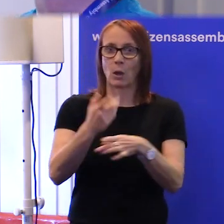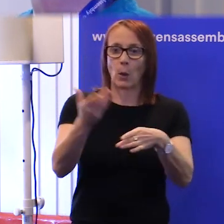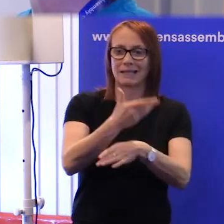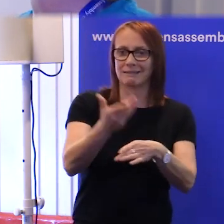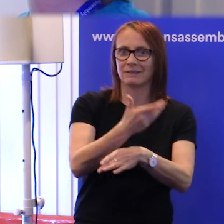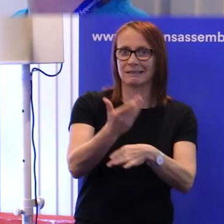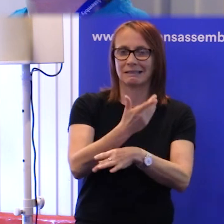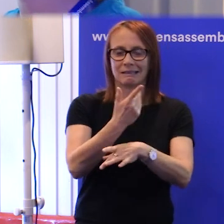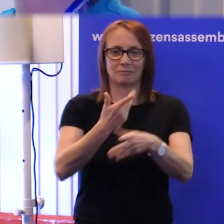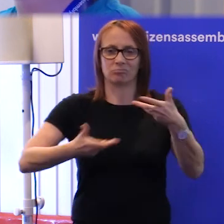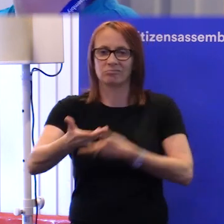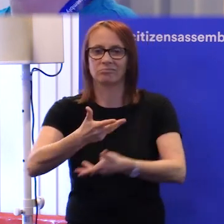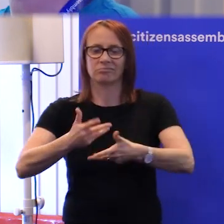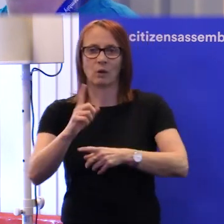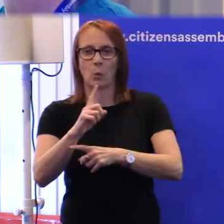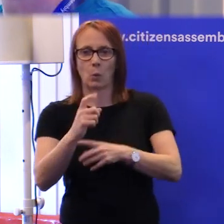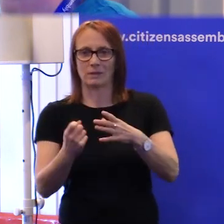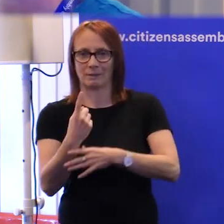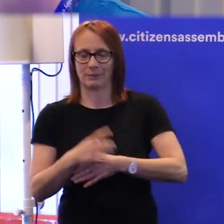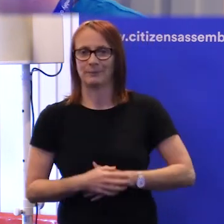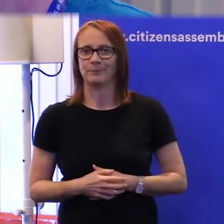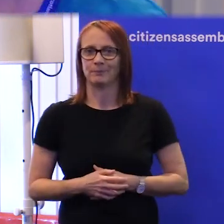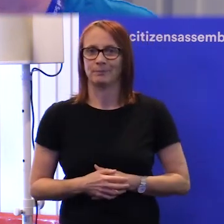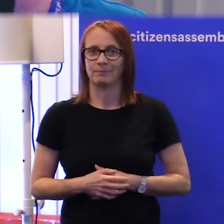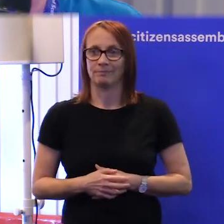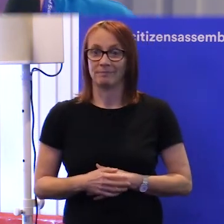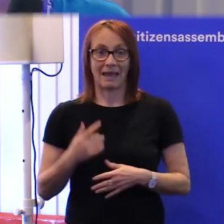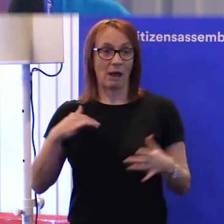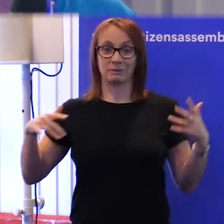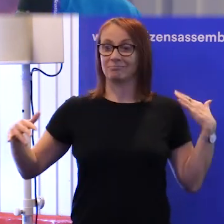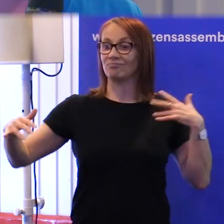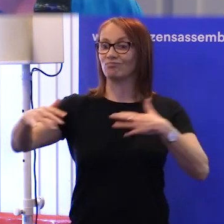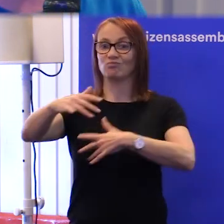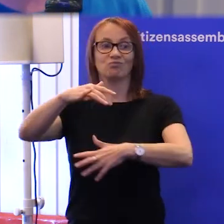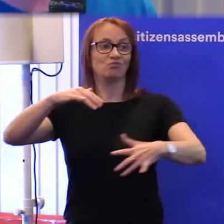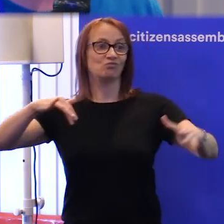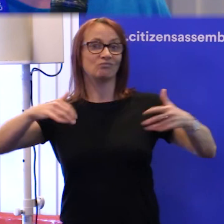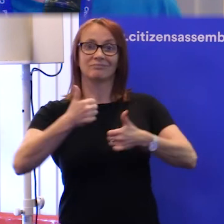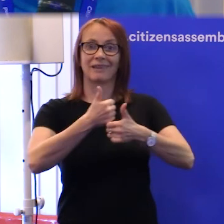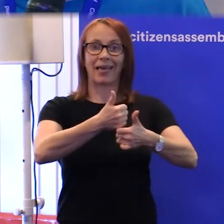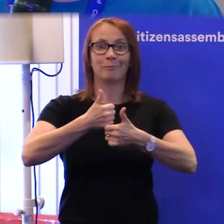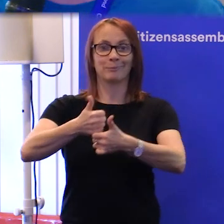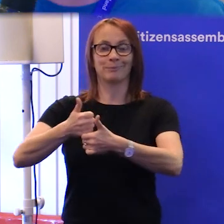going to be doing and some of the discussions that we'll be having and just generally floating around the room to be a helping hand and guide you on